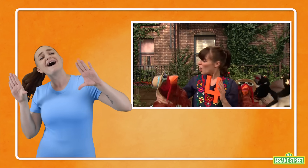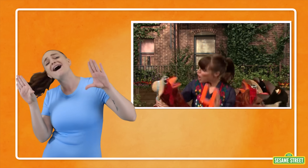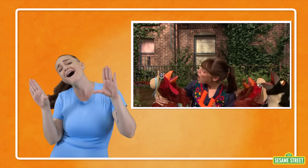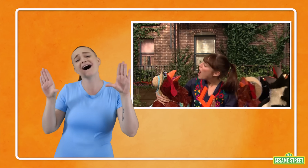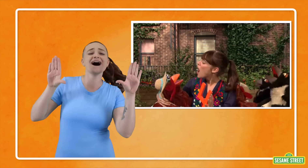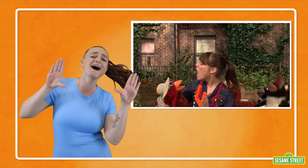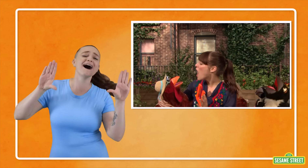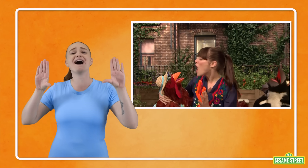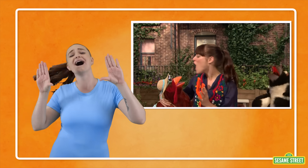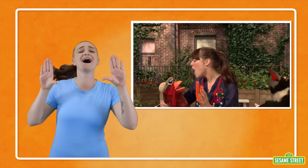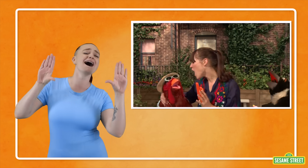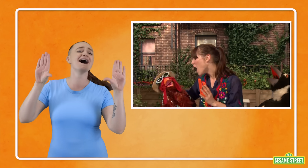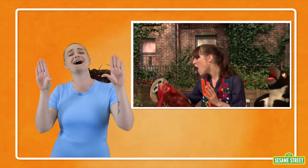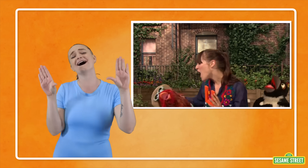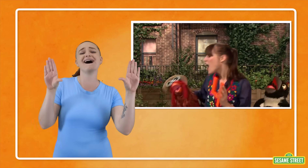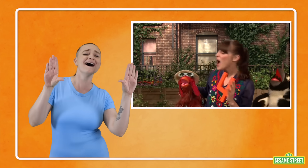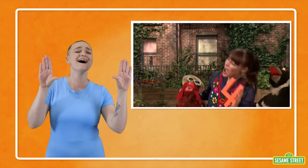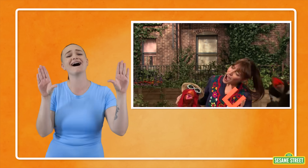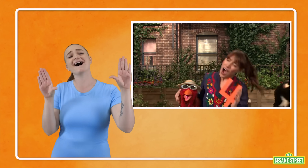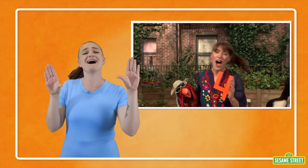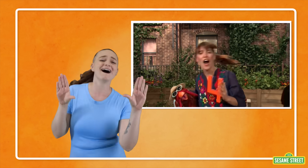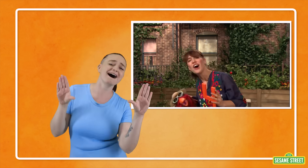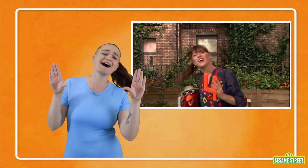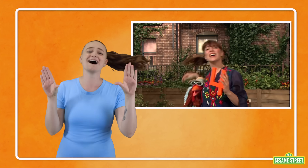Whoa